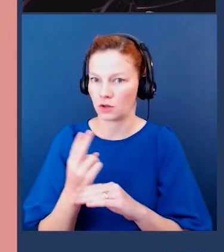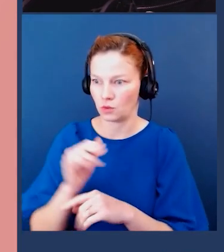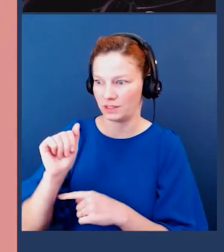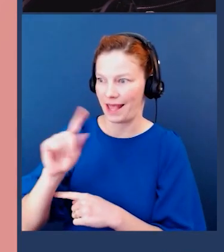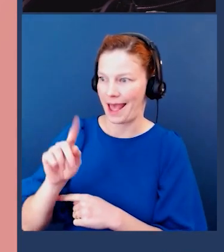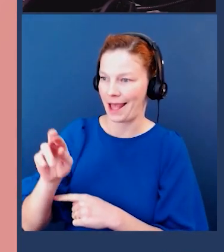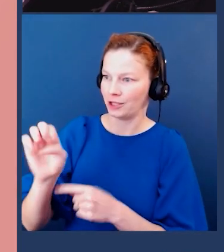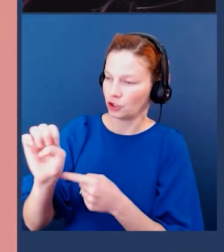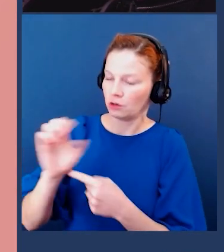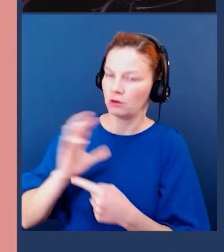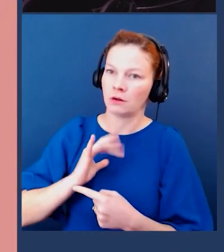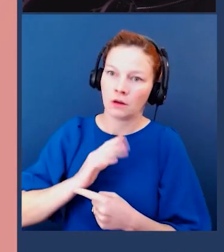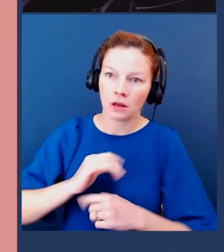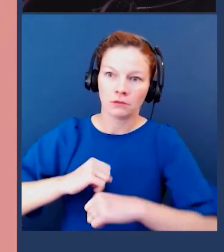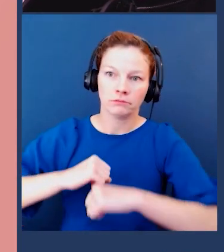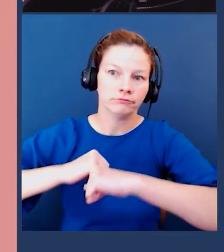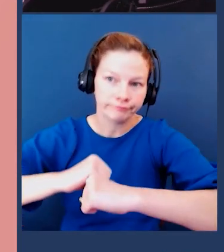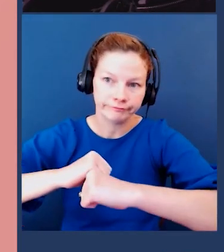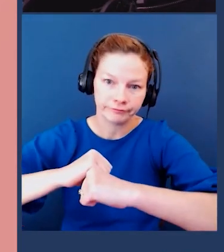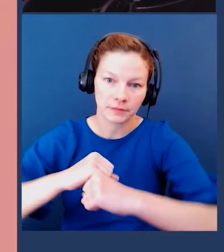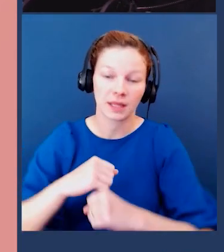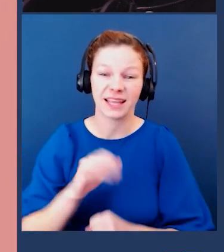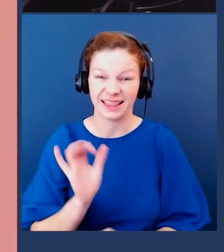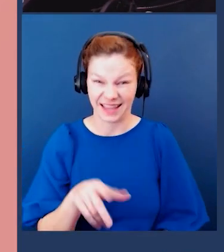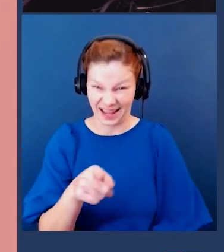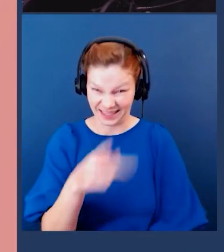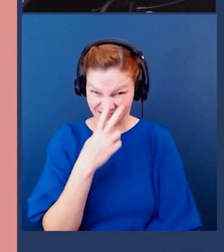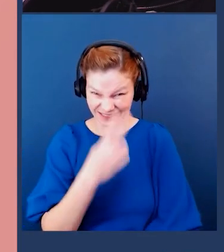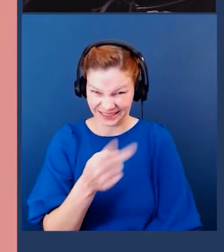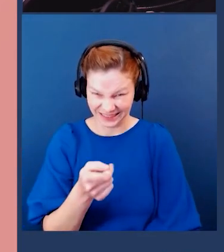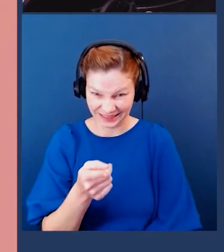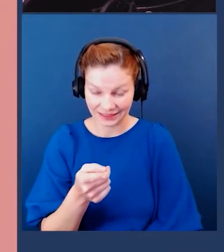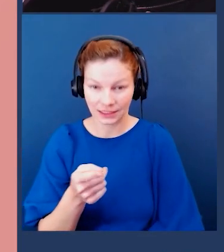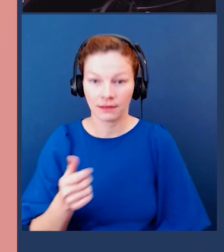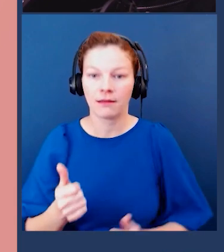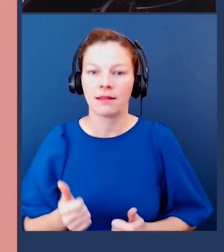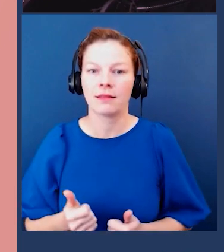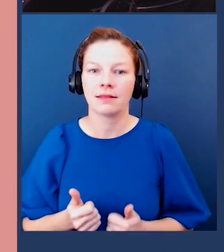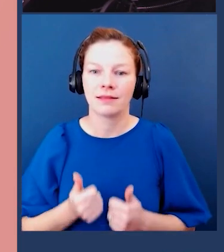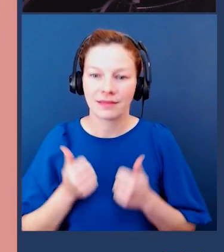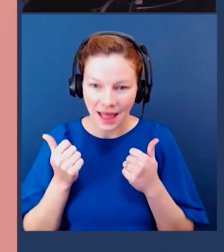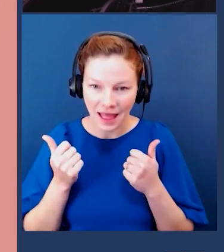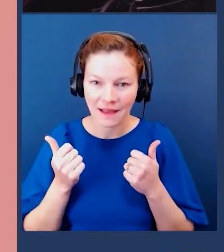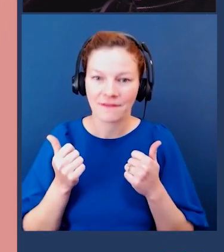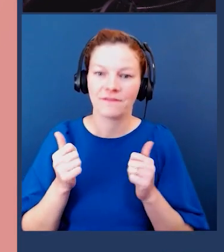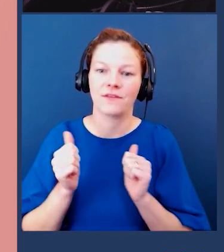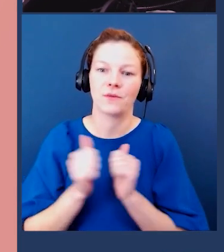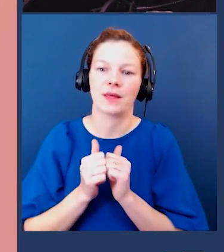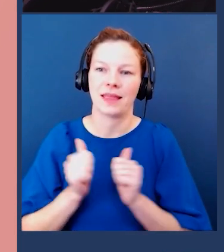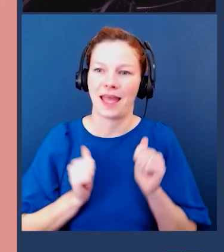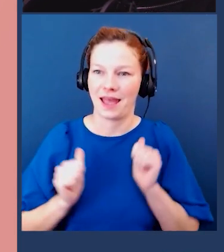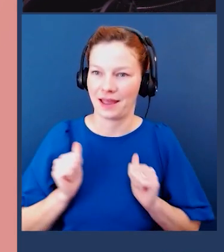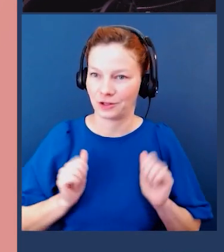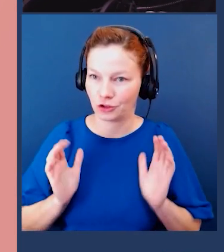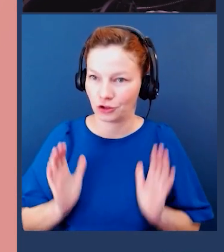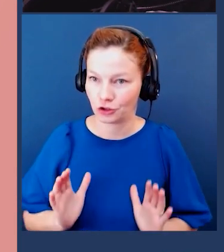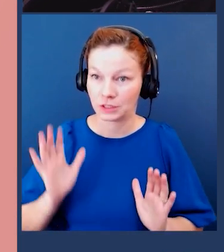So this one, specifically what you're seeing here is a live studio with actors. The entire scene is in Unreal Engine.